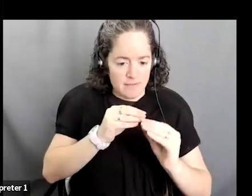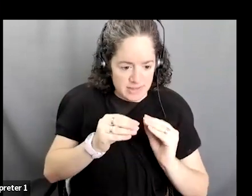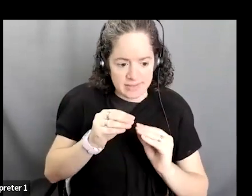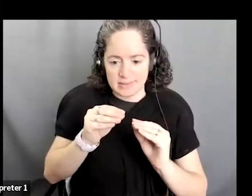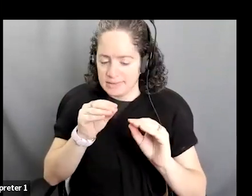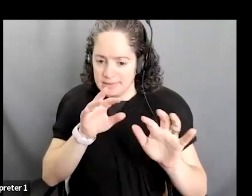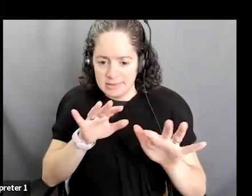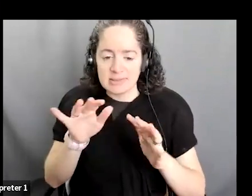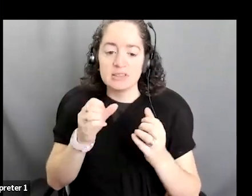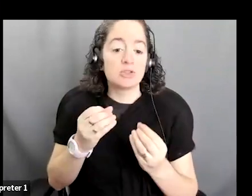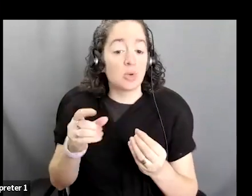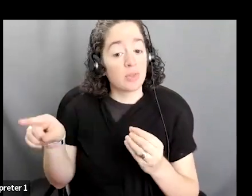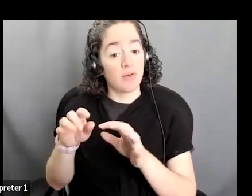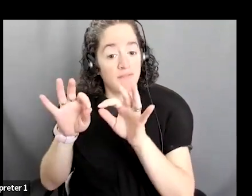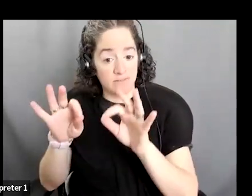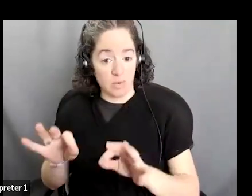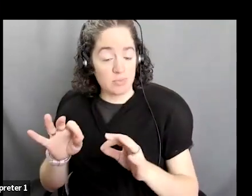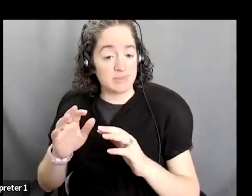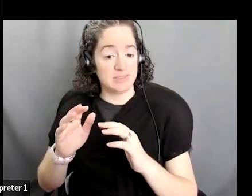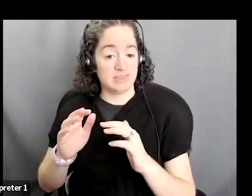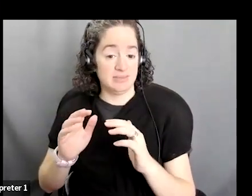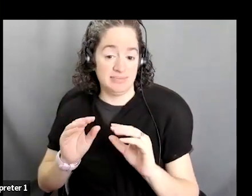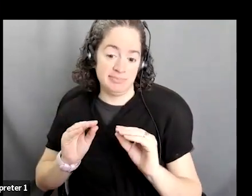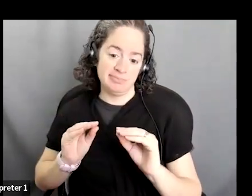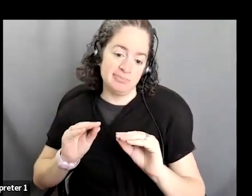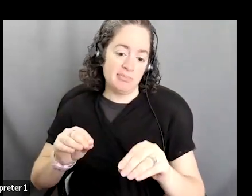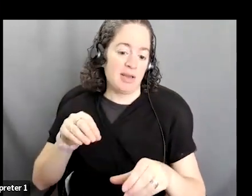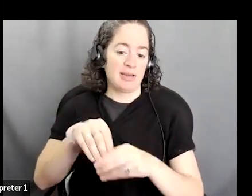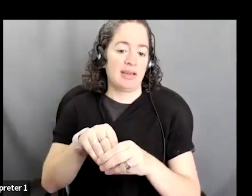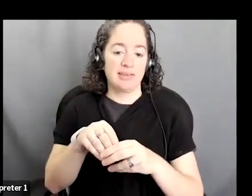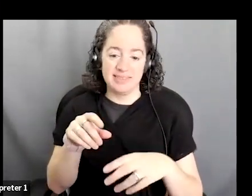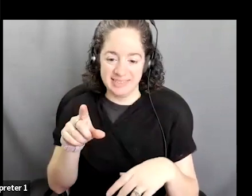plugins need to think about is how can they make the most generic